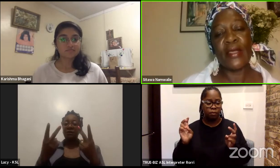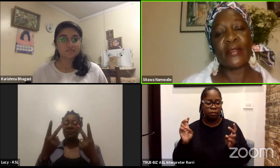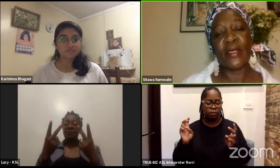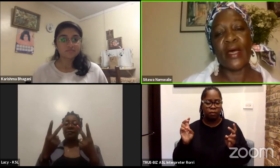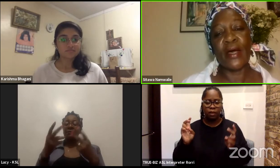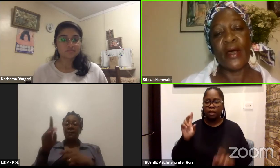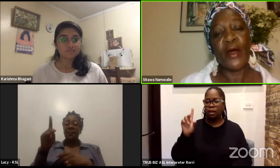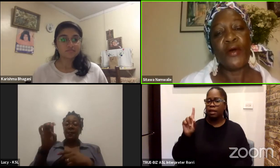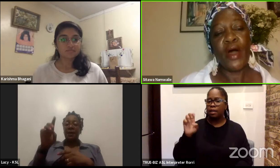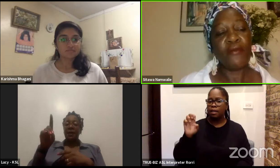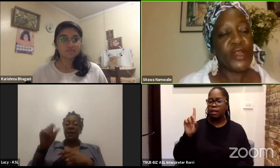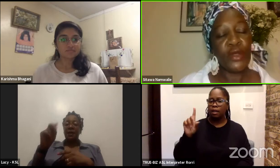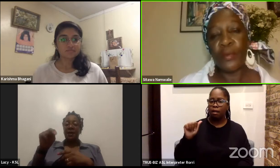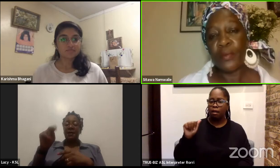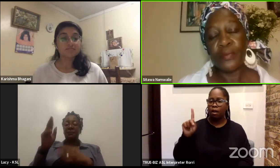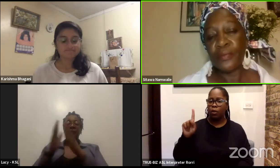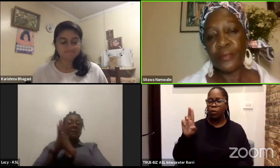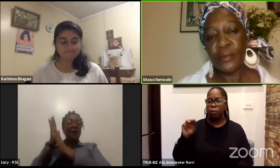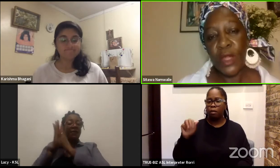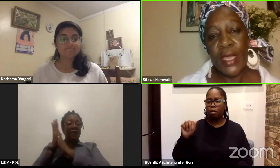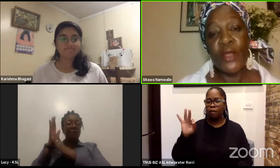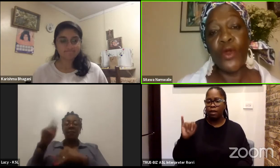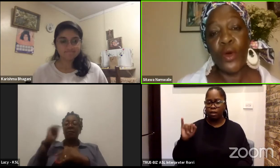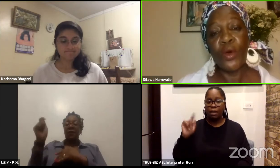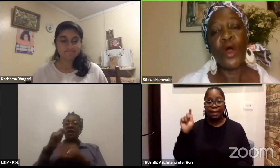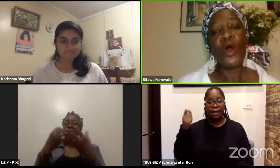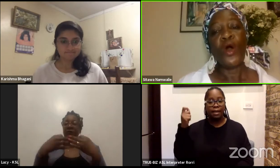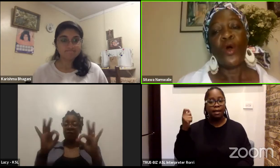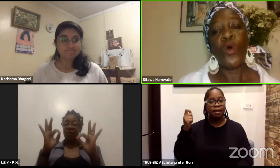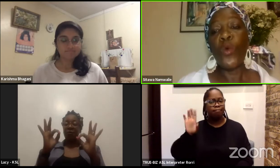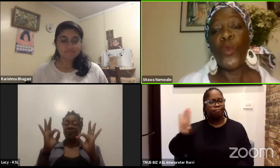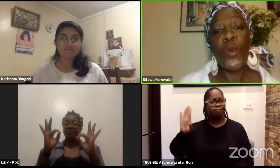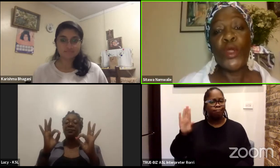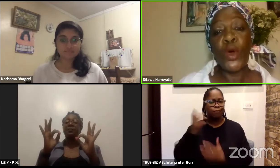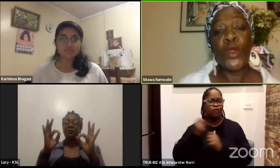Kenya's freedom hero whom we don't know where he's buried,